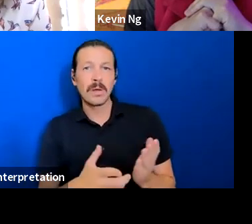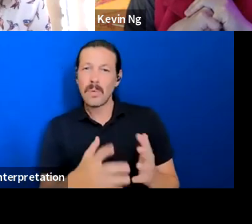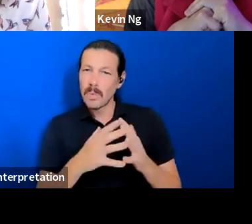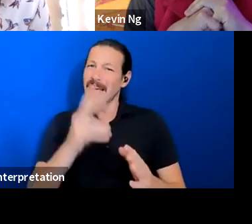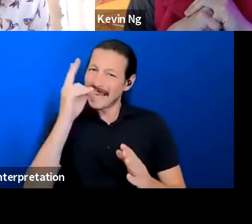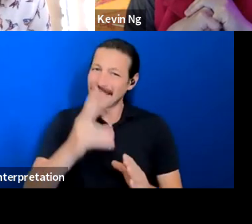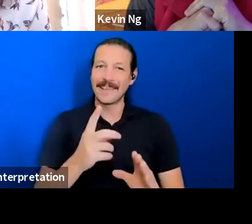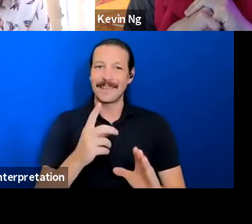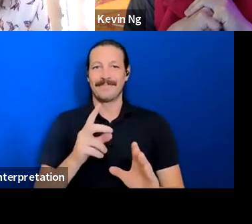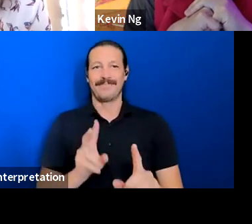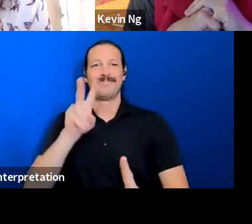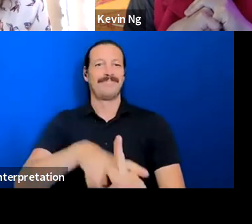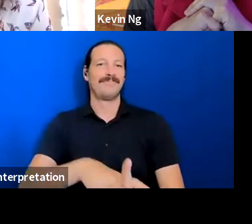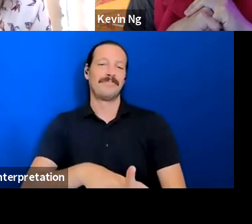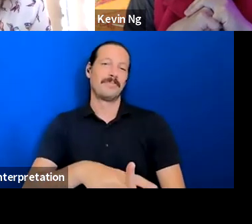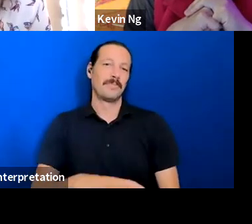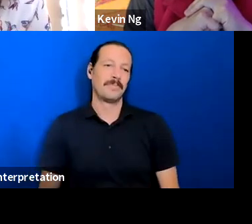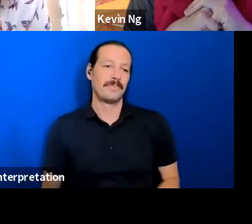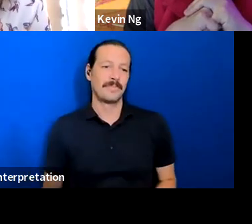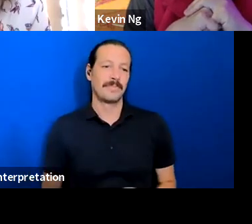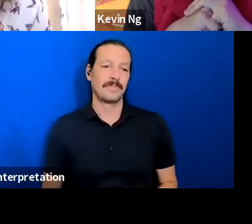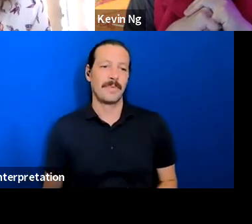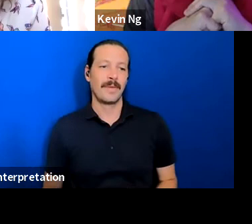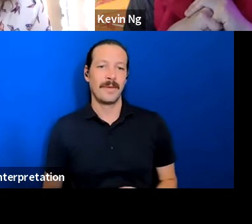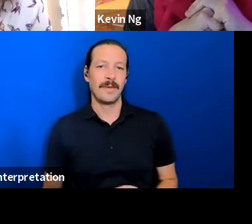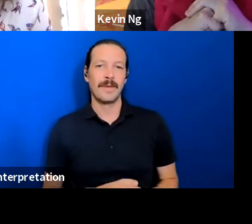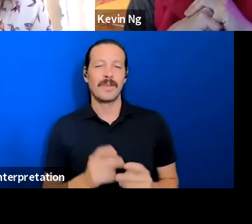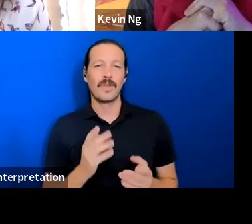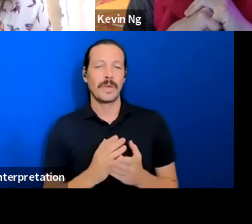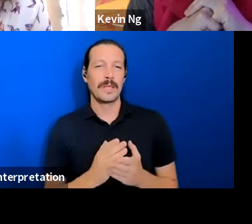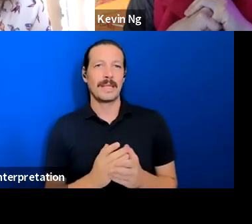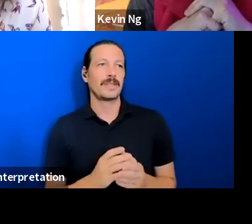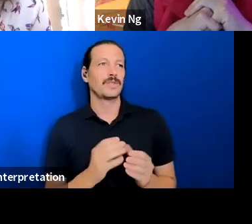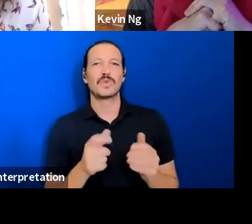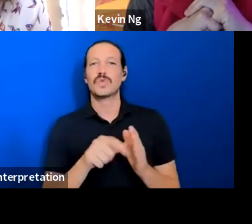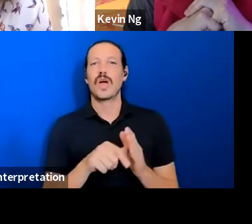amazing chapter for an arts journey. >>PIP: Thank you. Kevin.